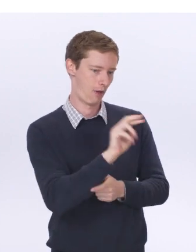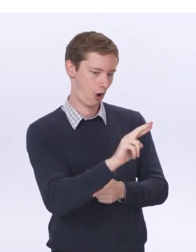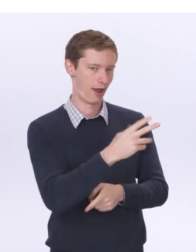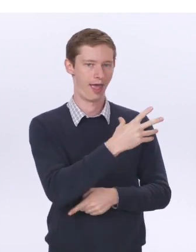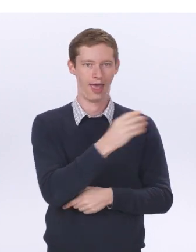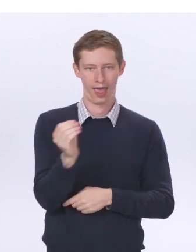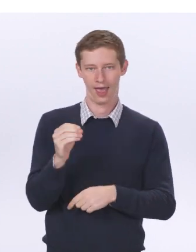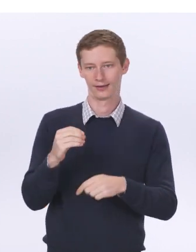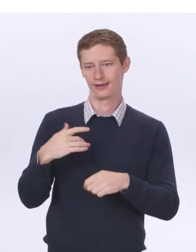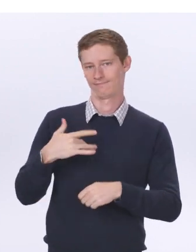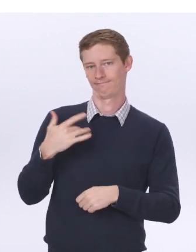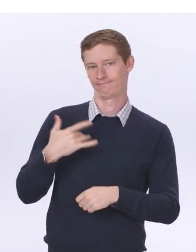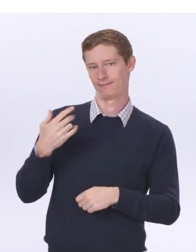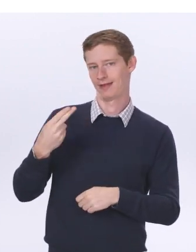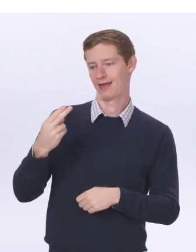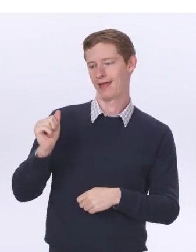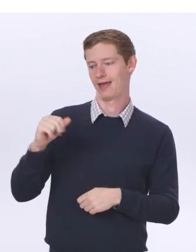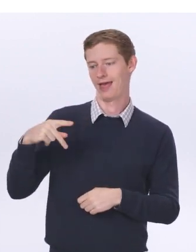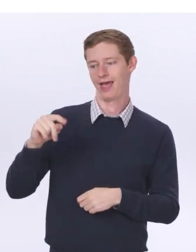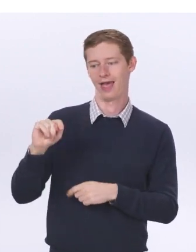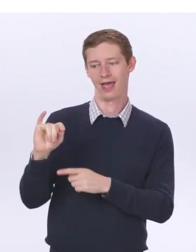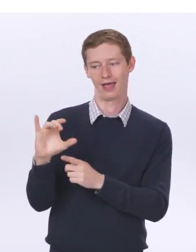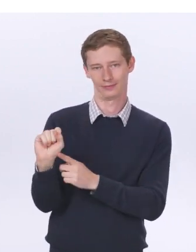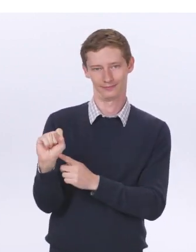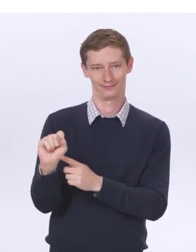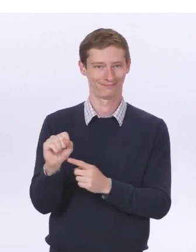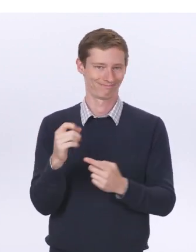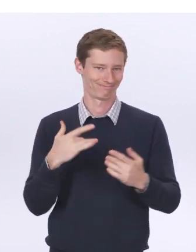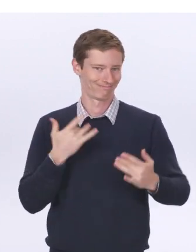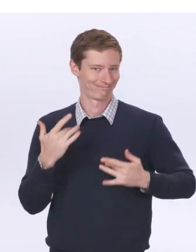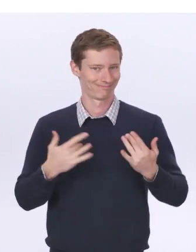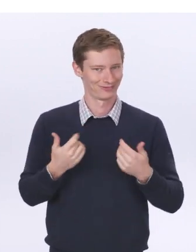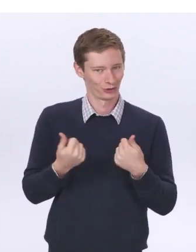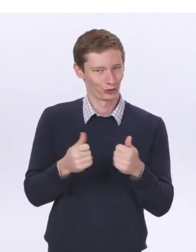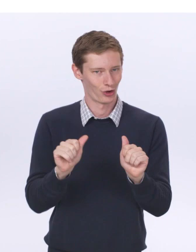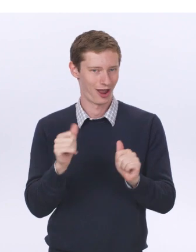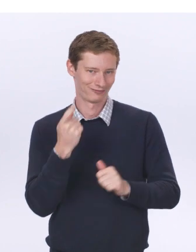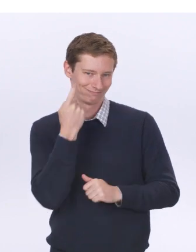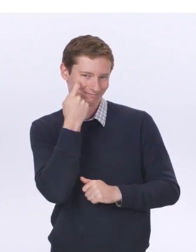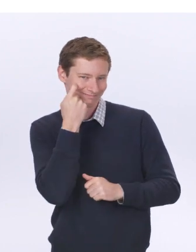and greatest interaction experiences in First Hand, see what ISDK is capable of,